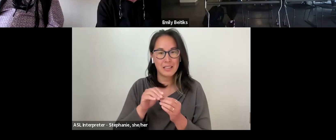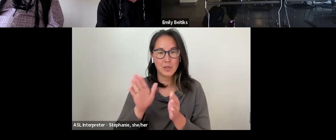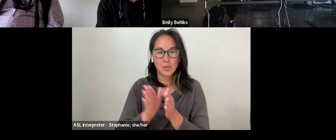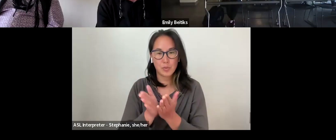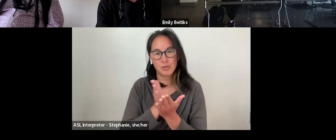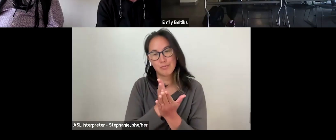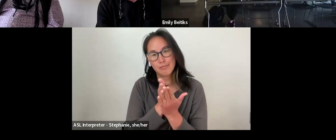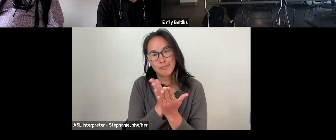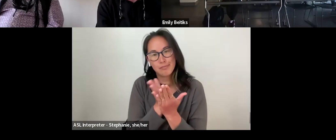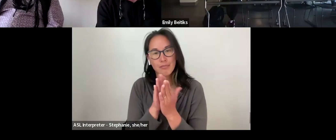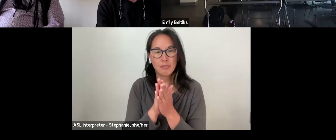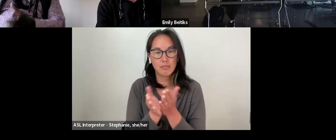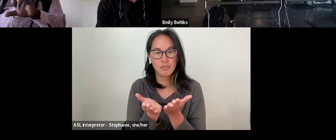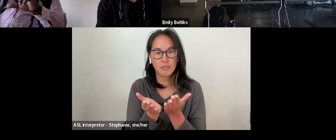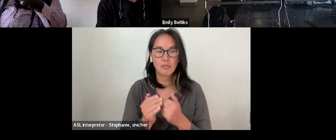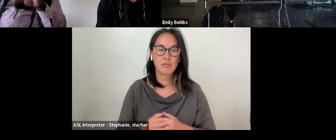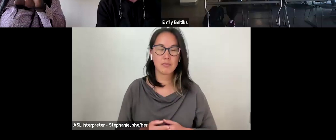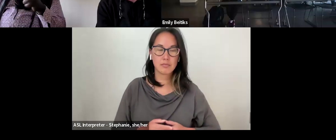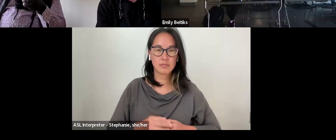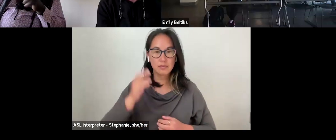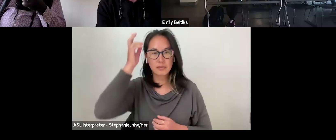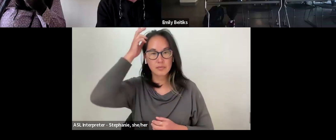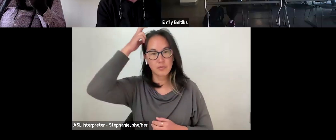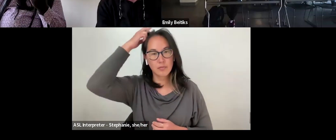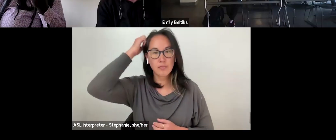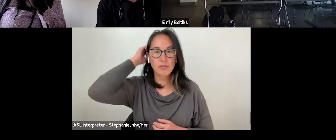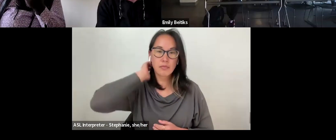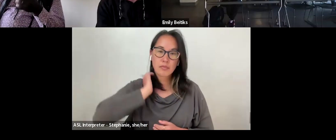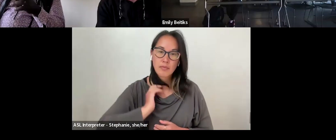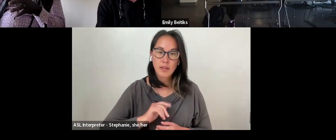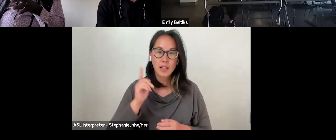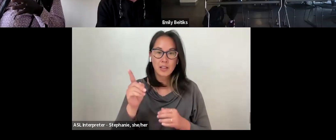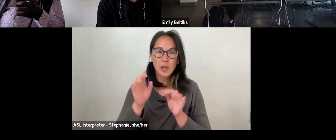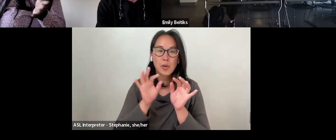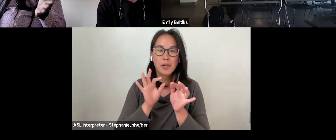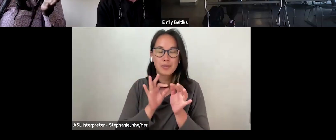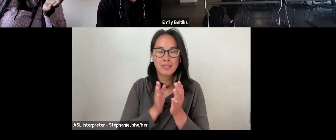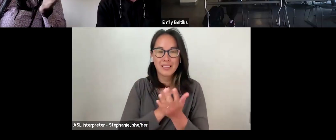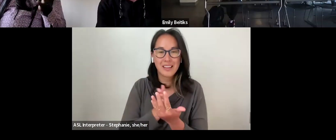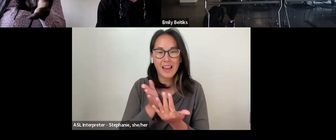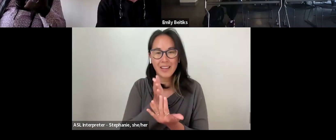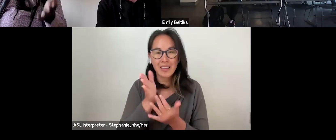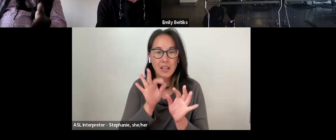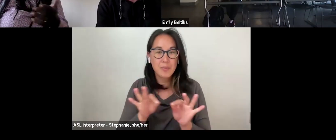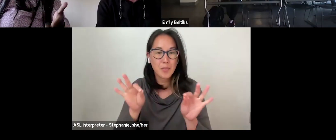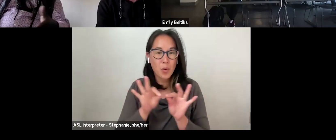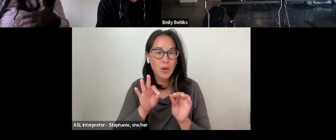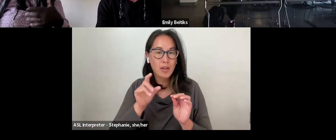of conversation around the importance of an apology. Because it's oftentimes the things that the institutions withhold,